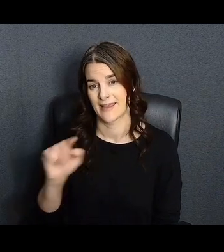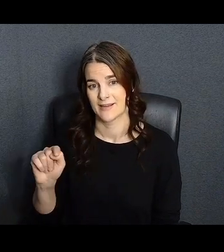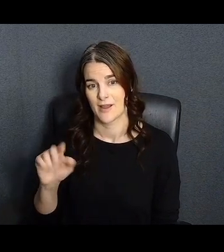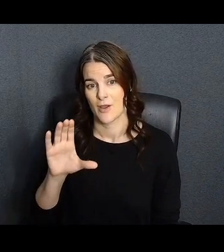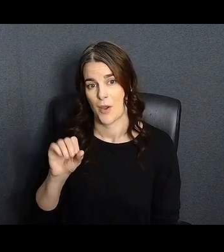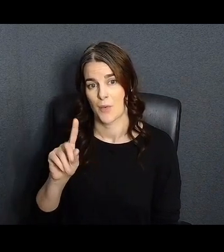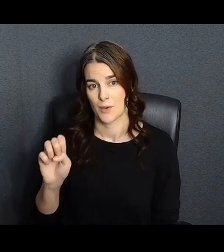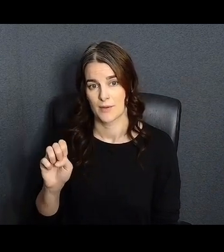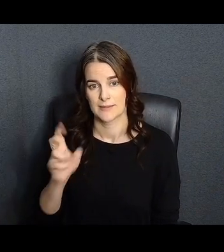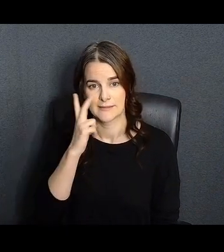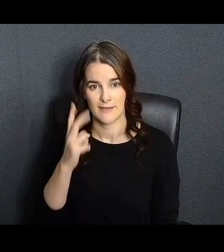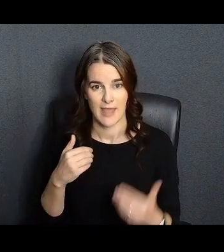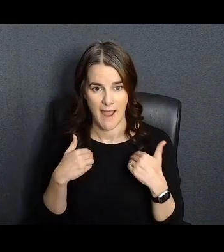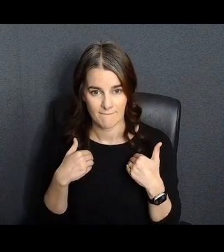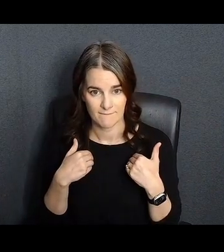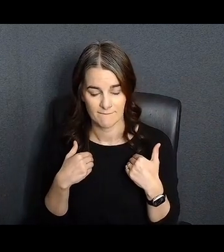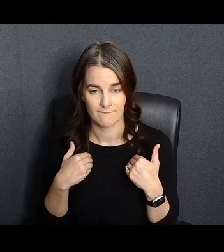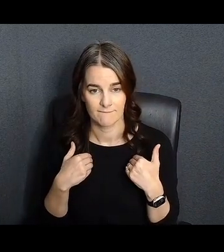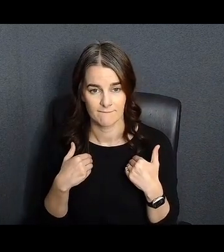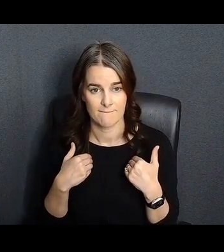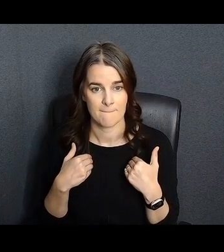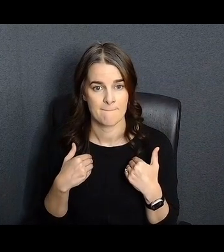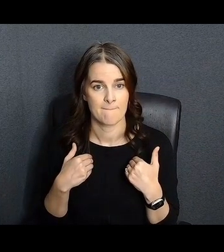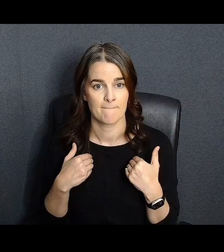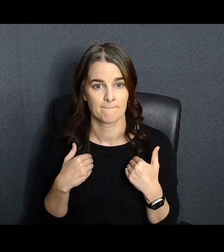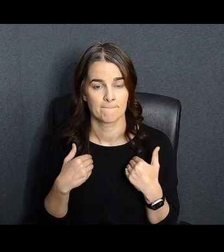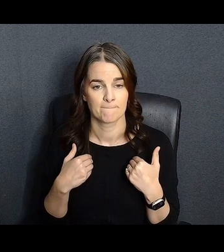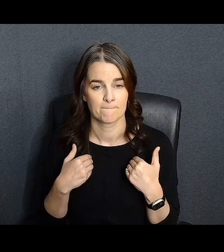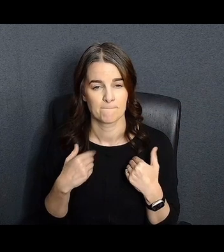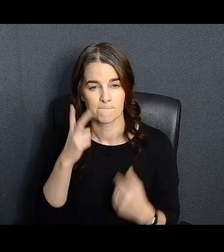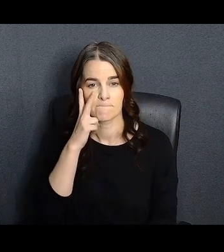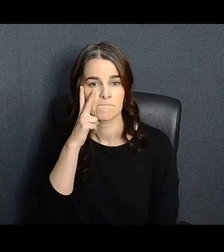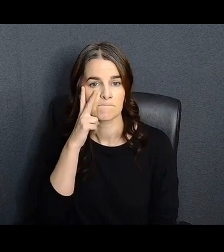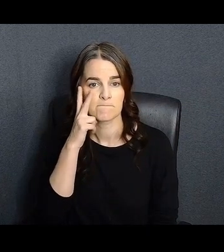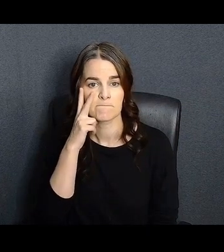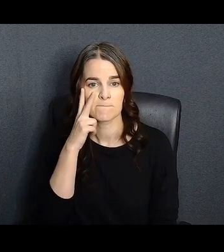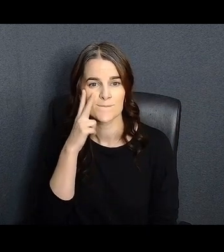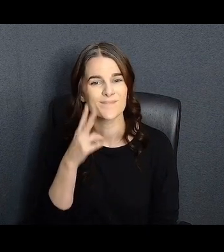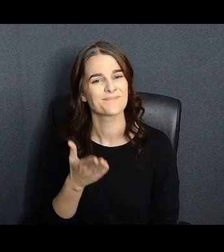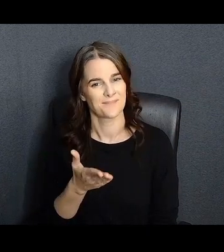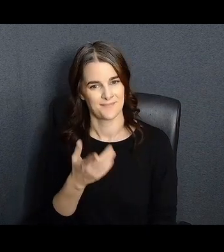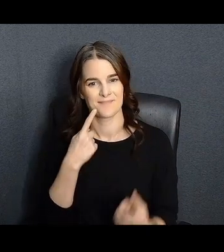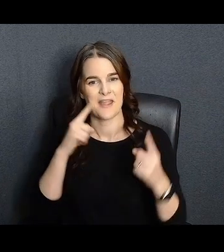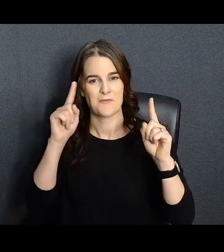Let's see if they have that on here. Let's see. Here we go.